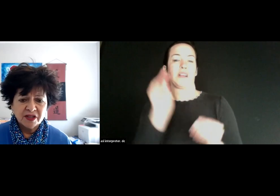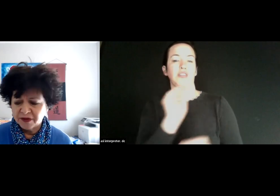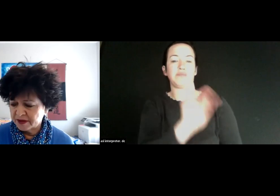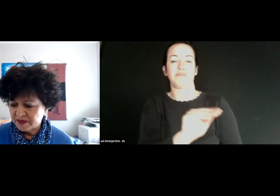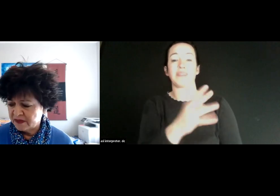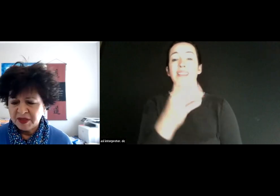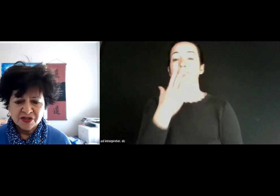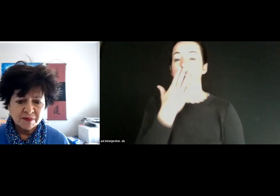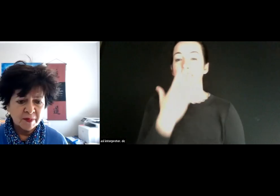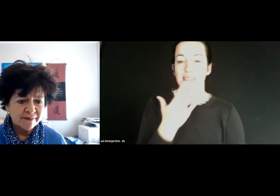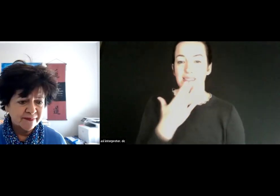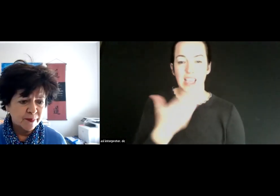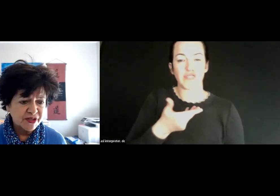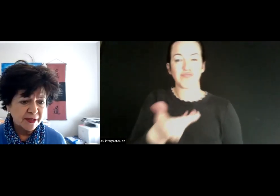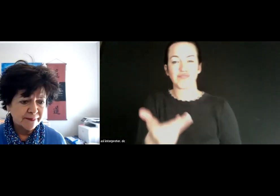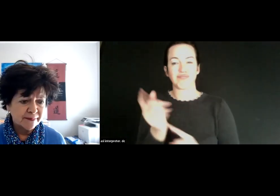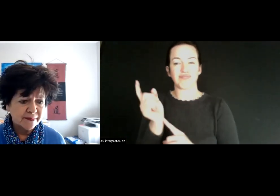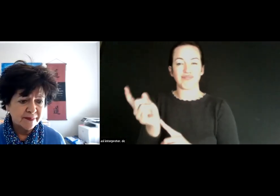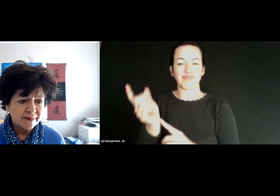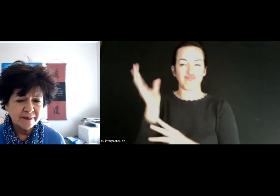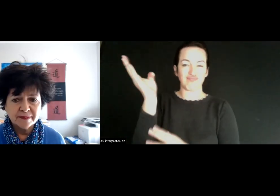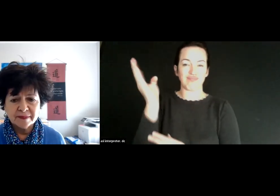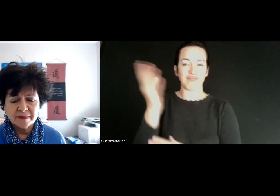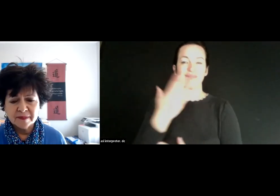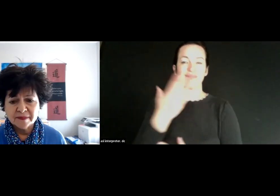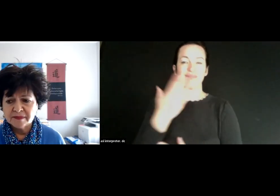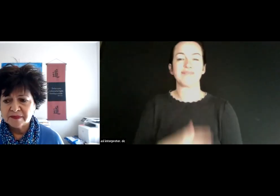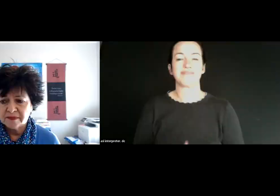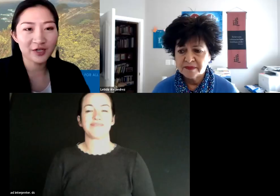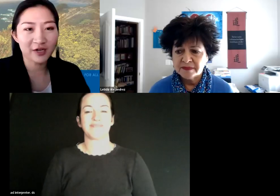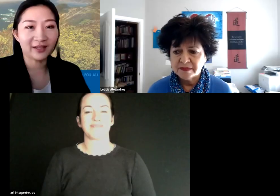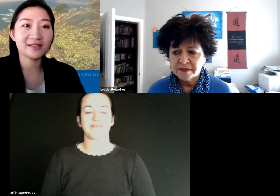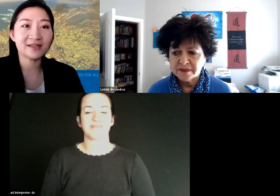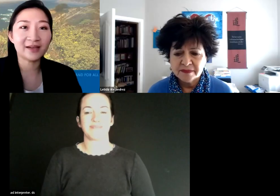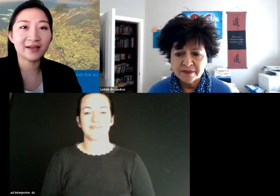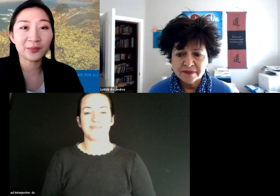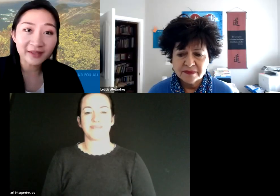thank you for giving me just a moment appreciate it. Thank you so much for sharing that insight and